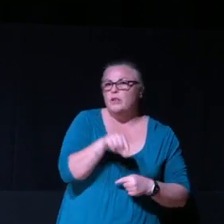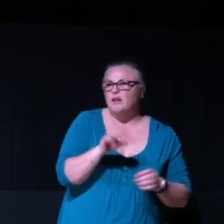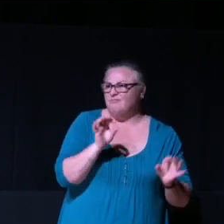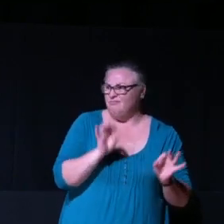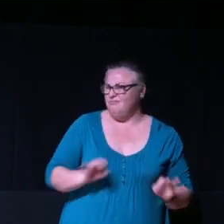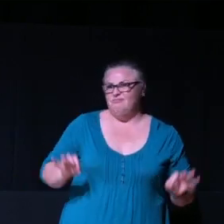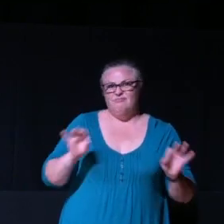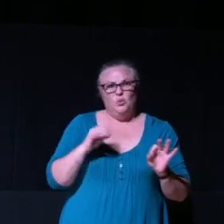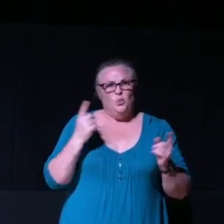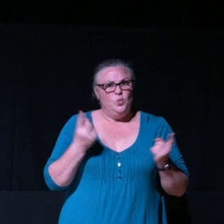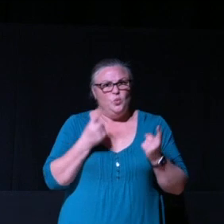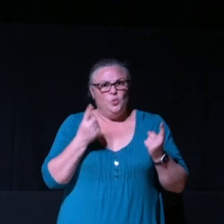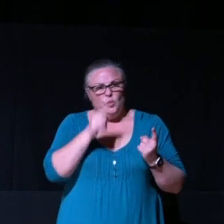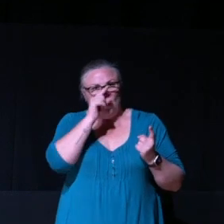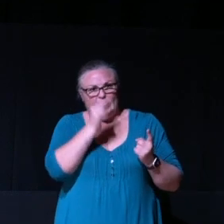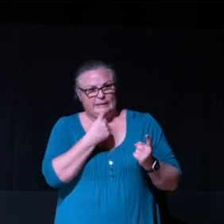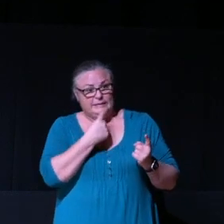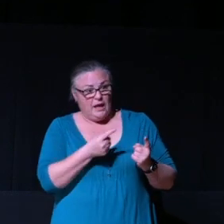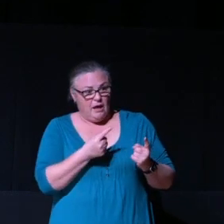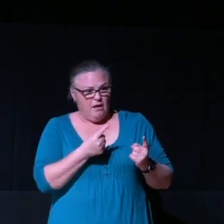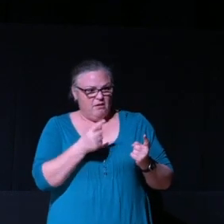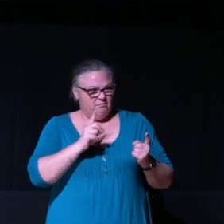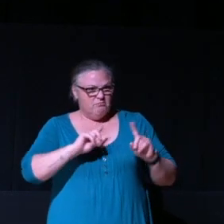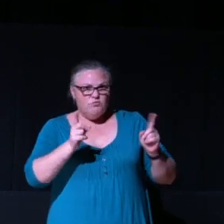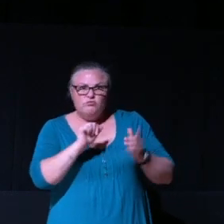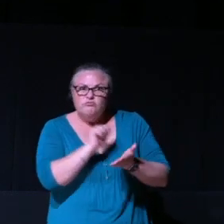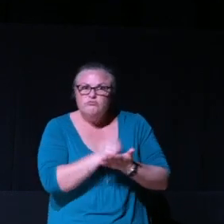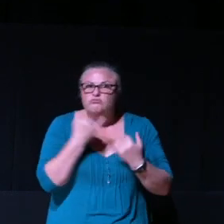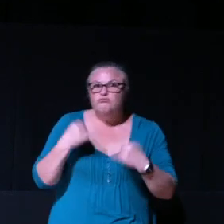and who can play what role and what stories we can and can't tell.